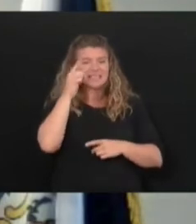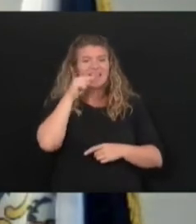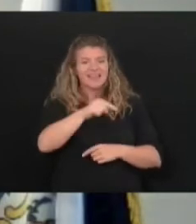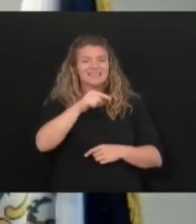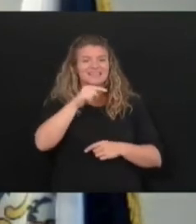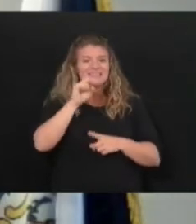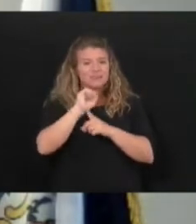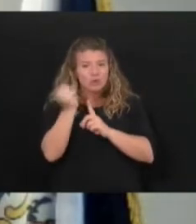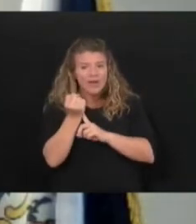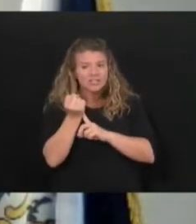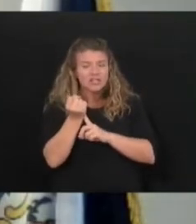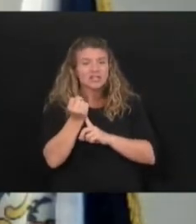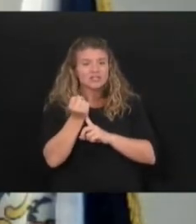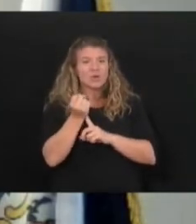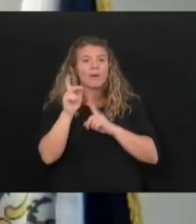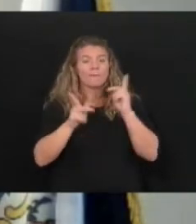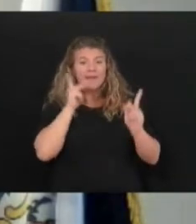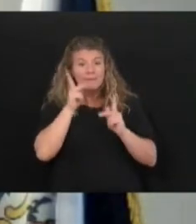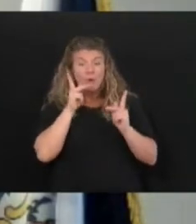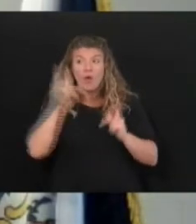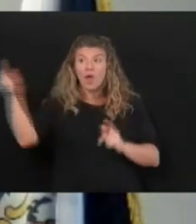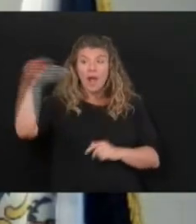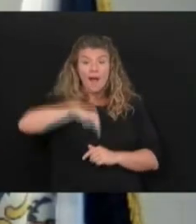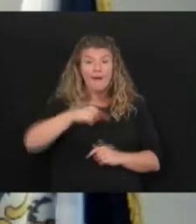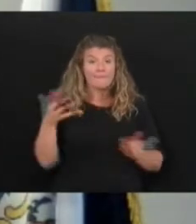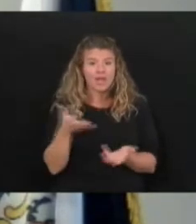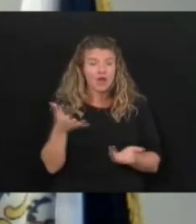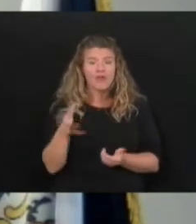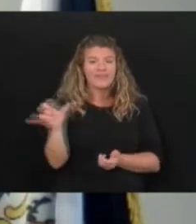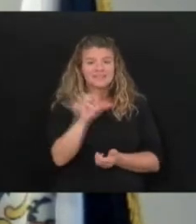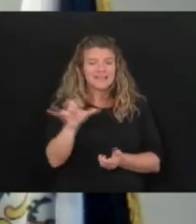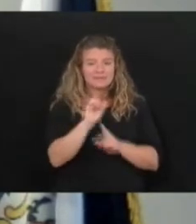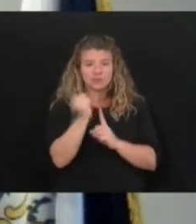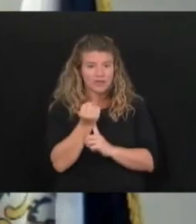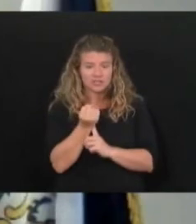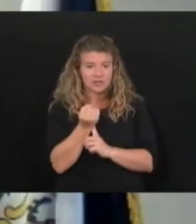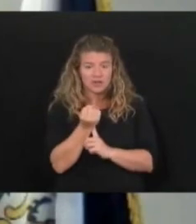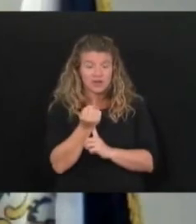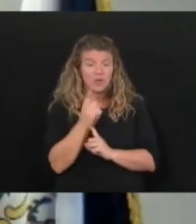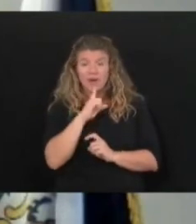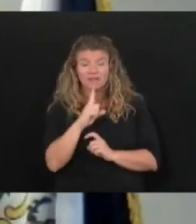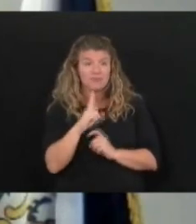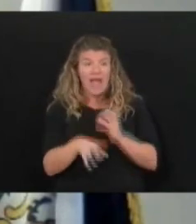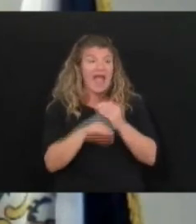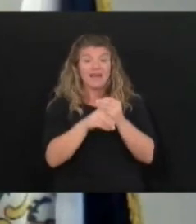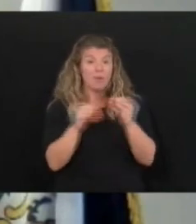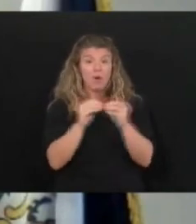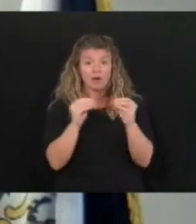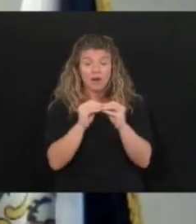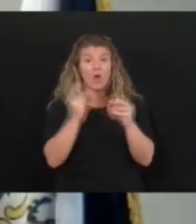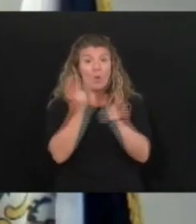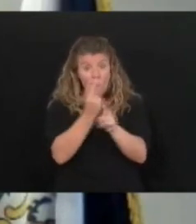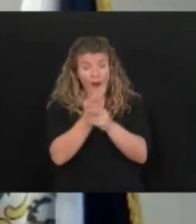VIRGINIA ANNOUNCED TO DAY THAT THE UNEMPLOYMENT RATE IN ALL 55 MOUNTAIN STATE COUBTIES WENT